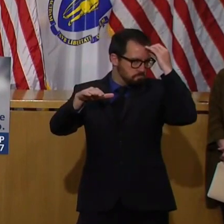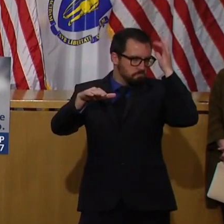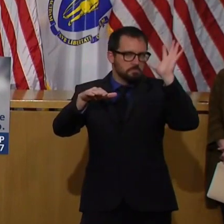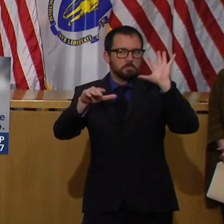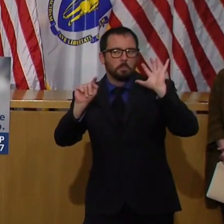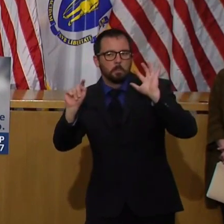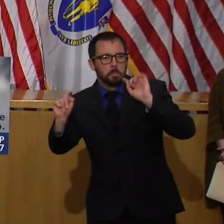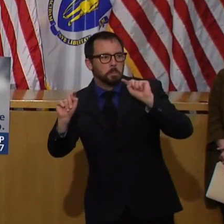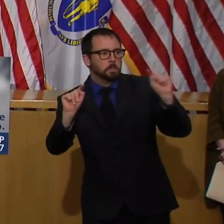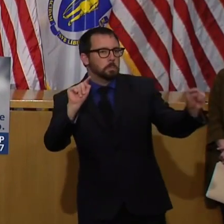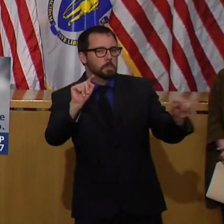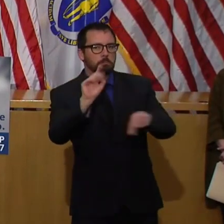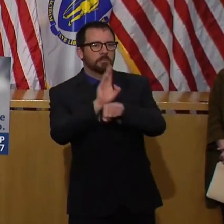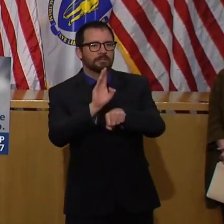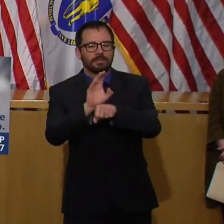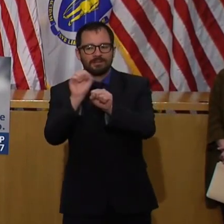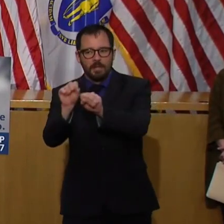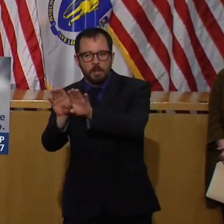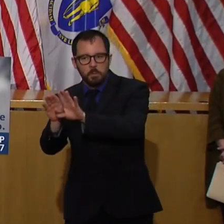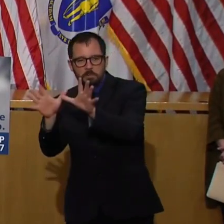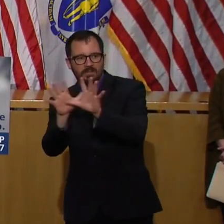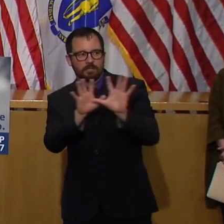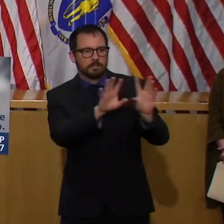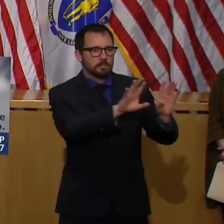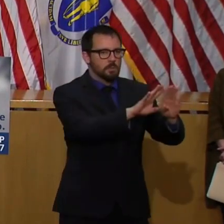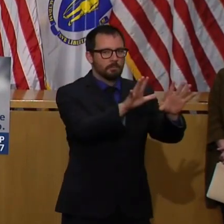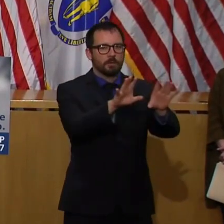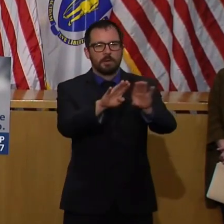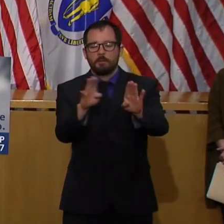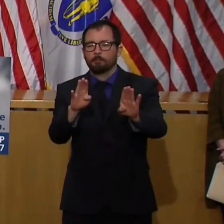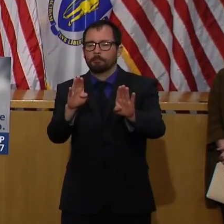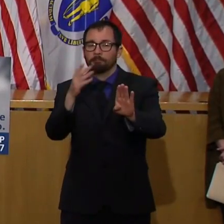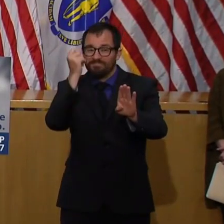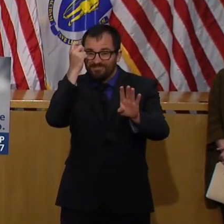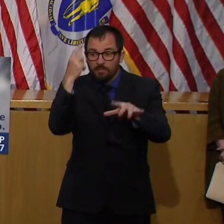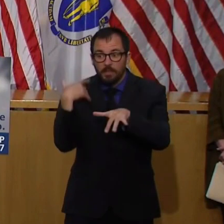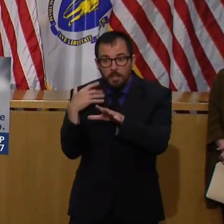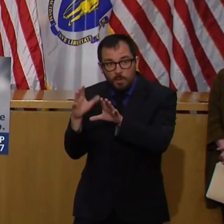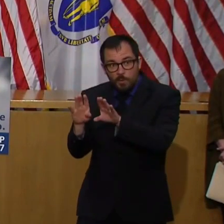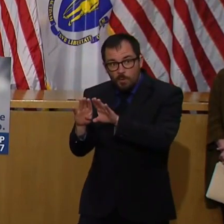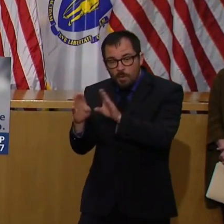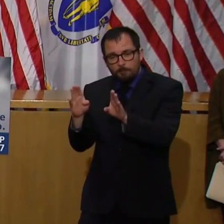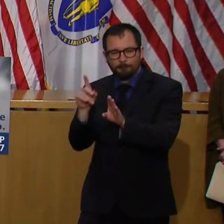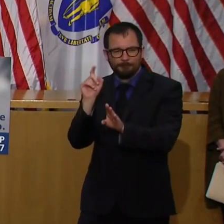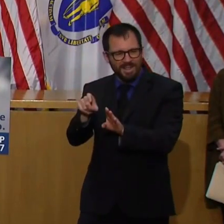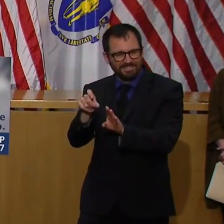PERMITTING SOME BUSINESSES TO RESUME OPERATIONS. WE WANT TO REINFORCE THAT BY INCREASING THE IMPORTANCE OF